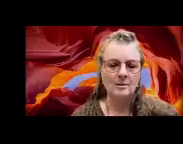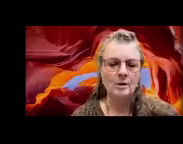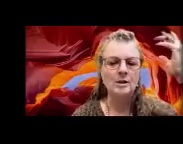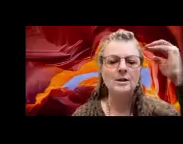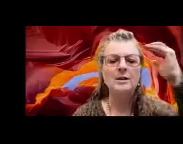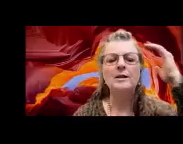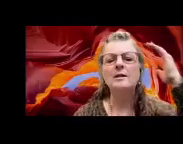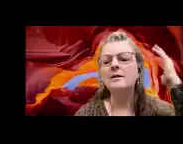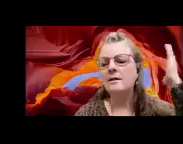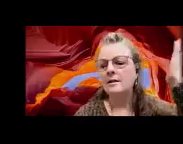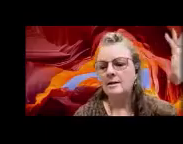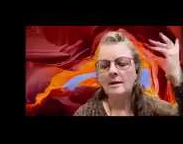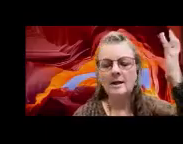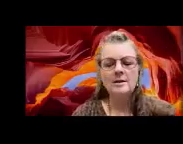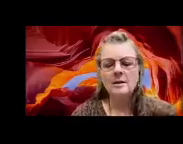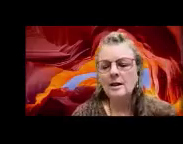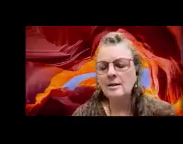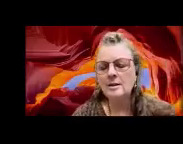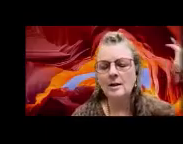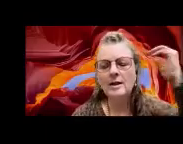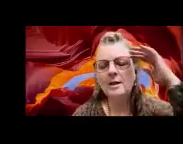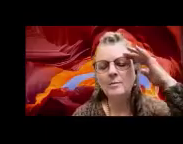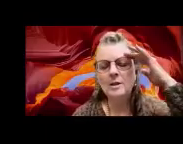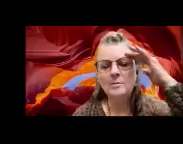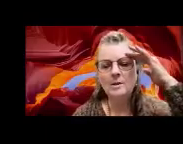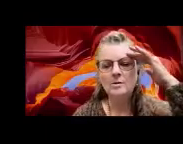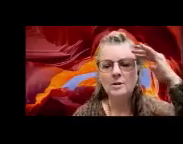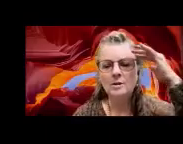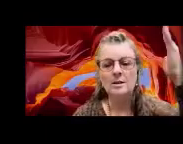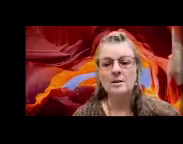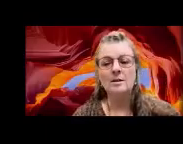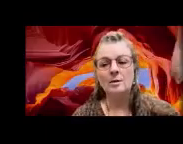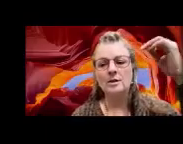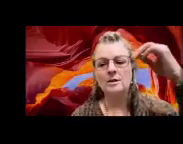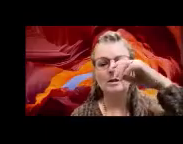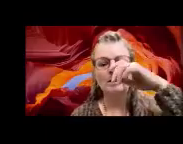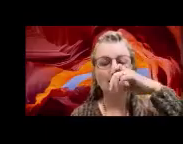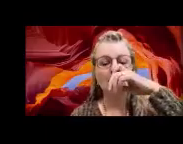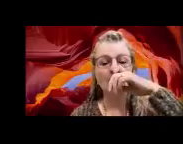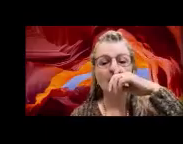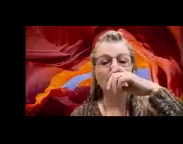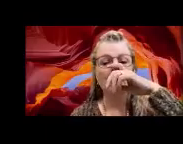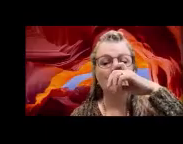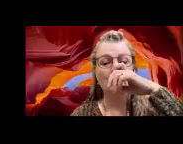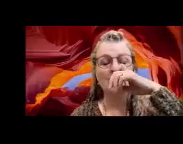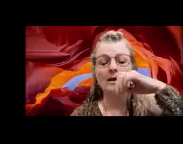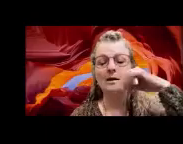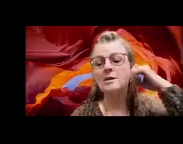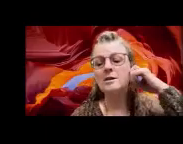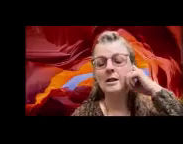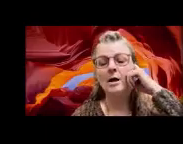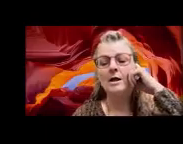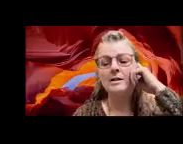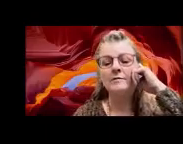emergency. I still think it's an anytime we talk about suicide, it's an emergency no matter what, but the just the odds of